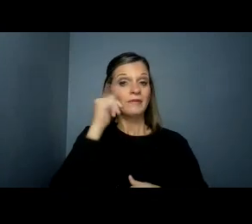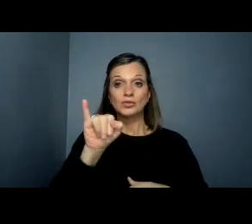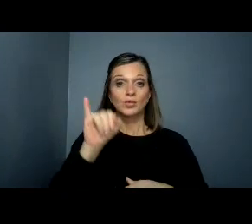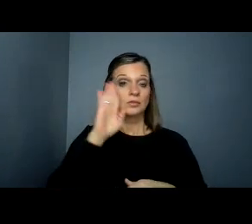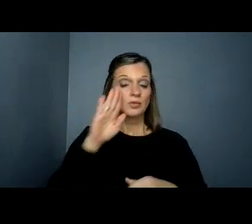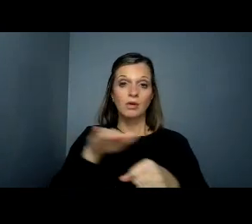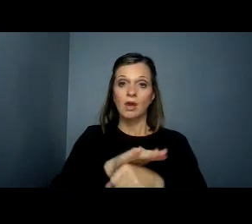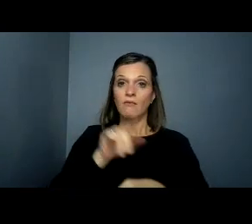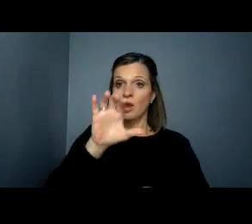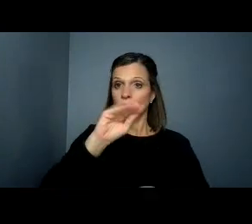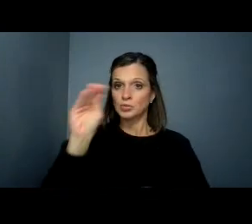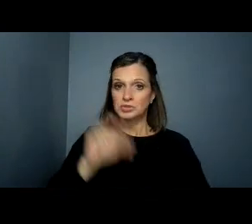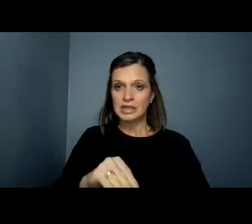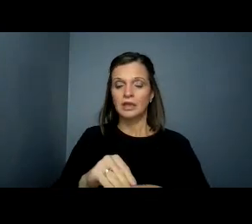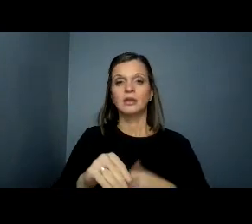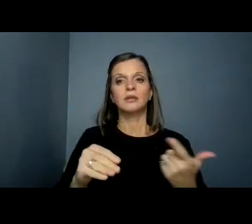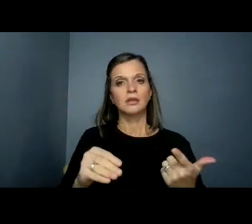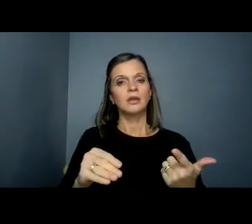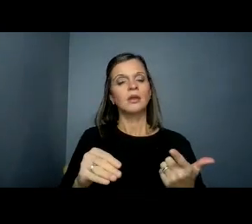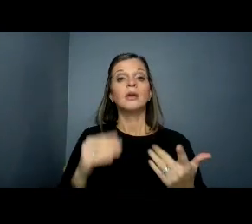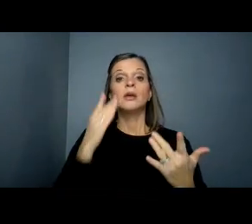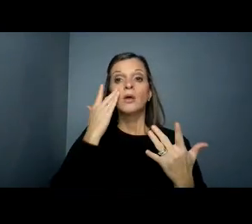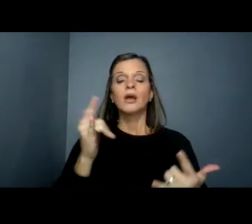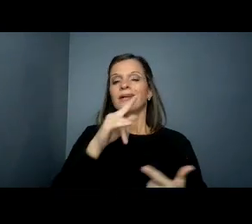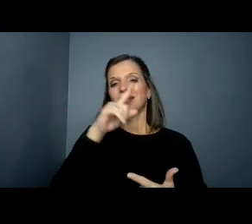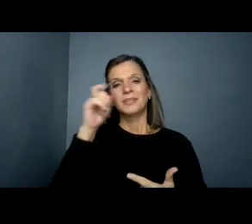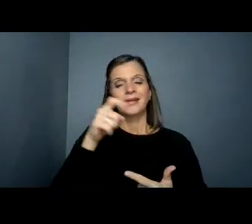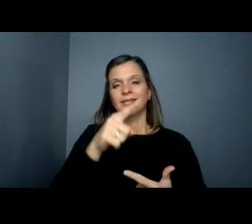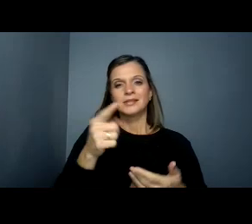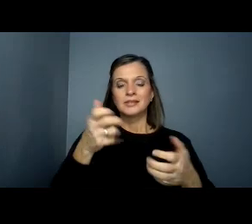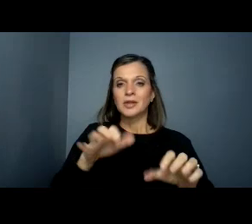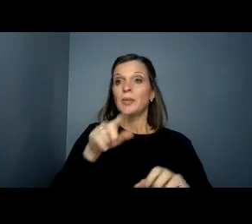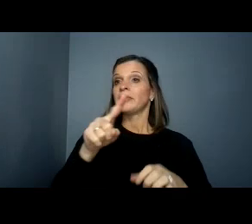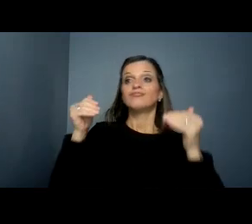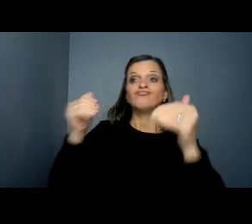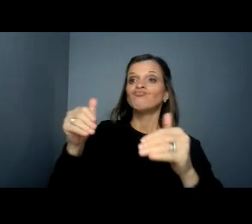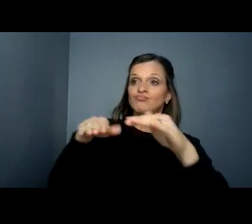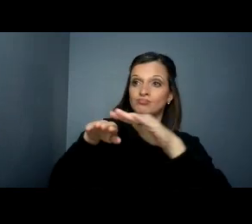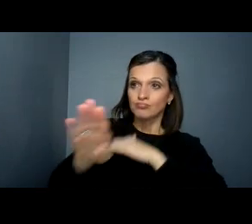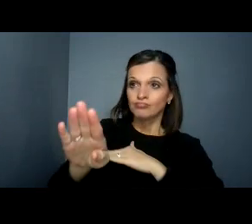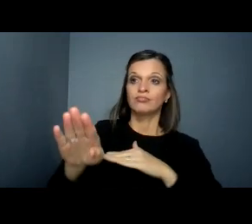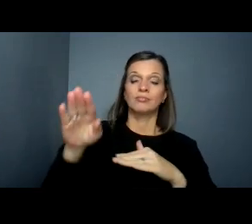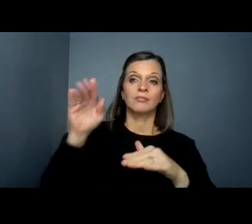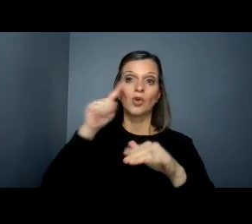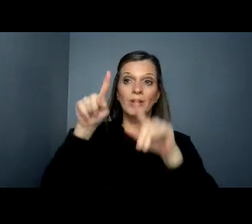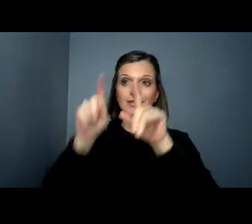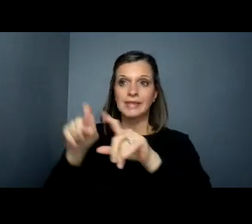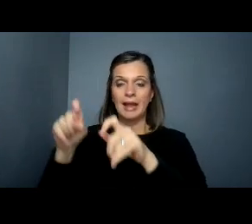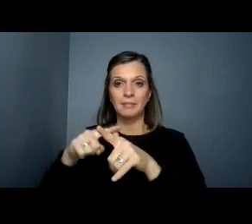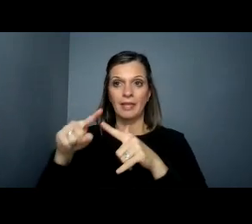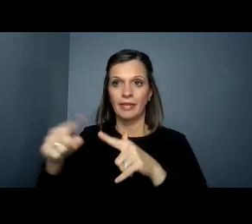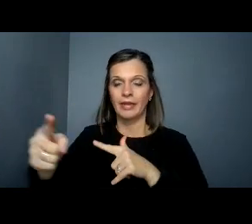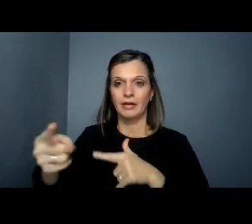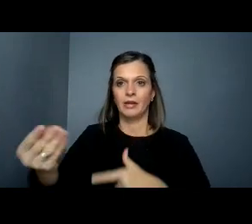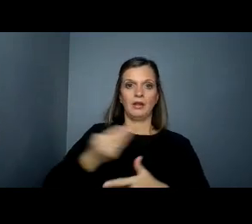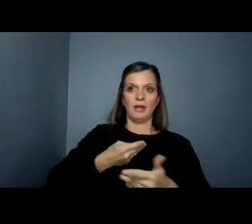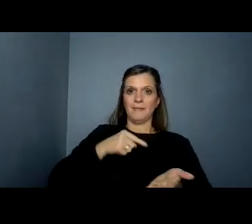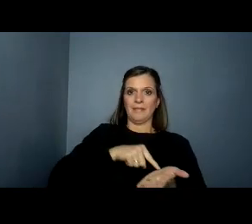surprises as they go as they go through the. The process once they come into my office,